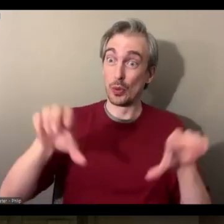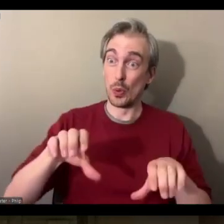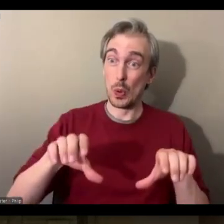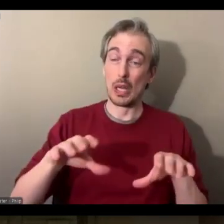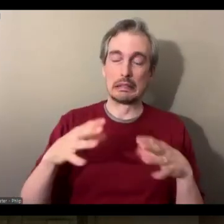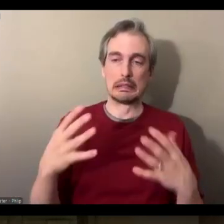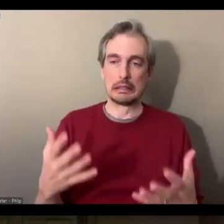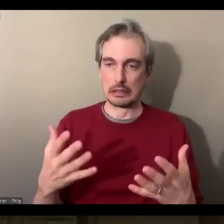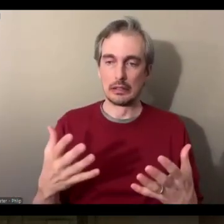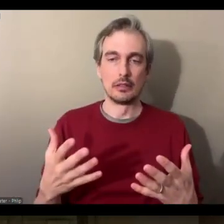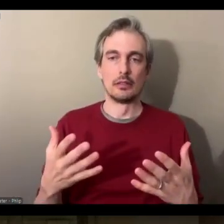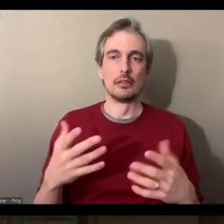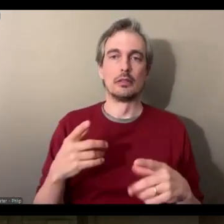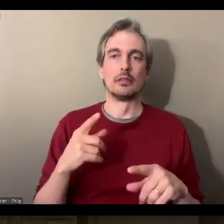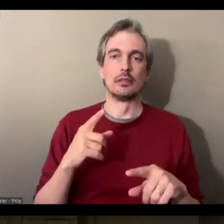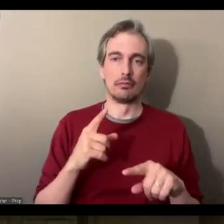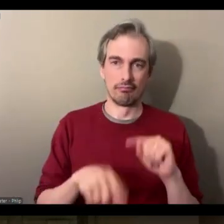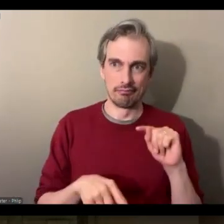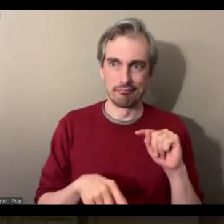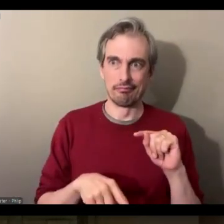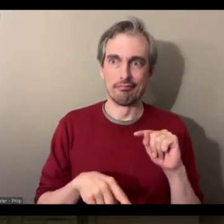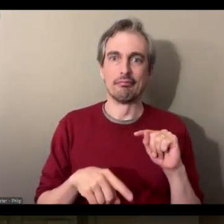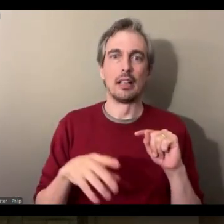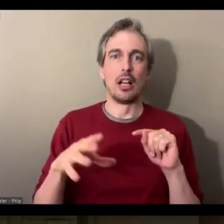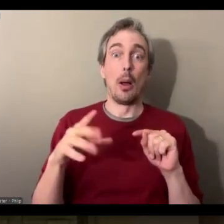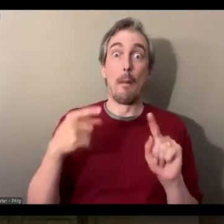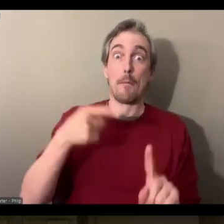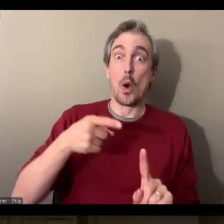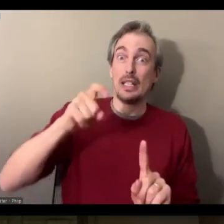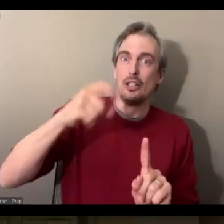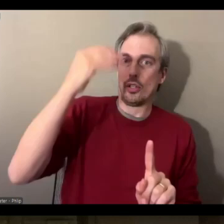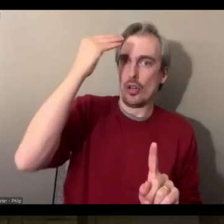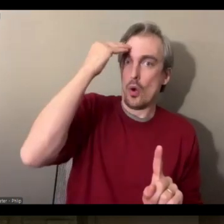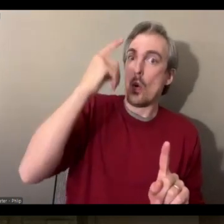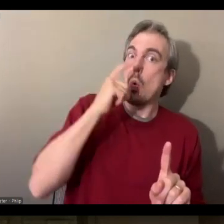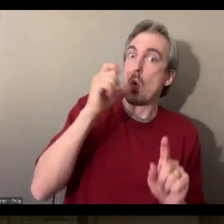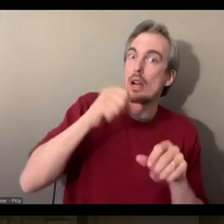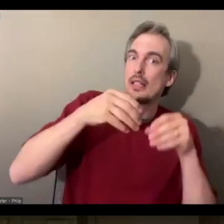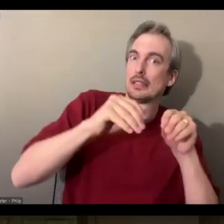web agency and telling them to build you a website without telling them what type of ticketing system